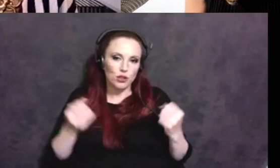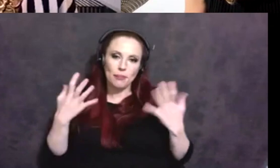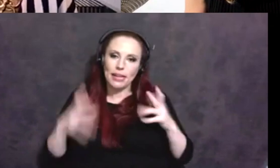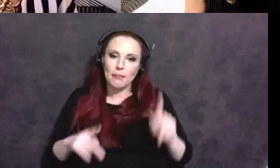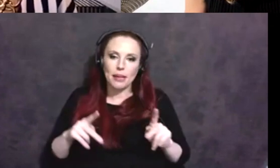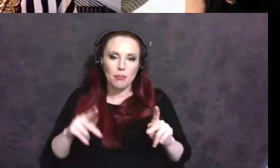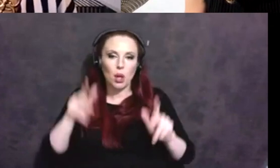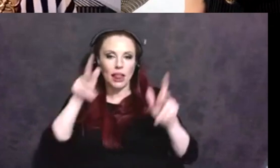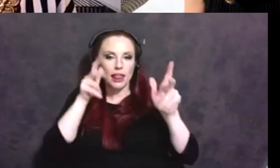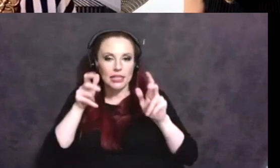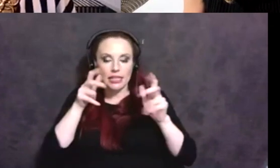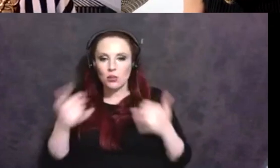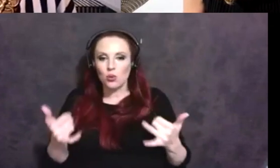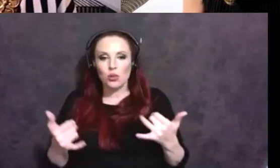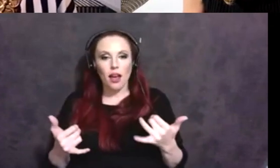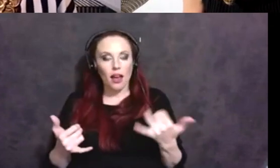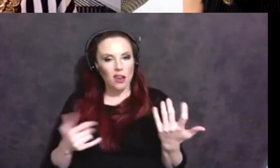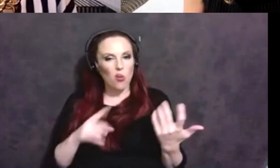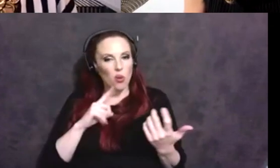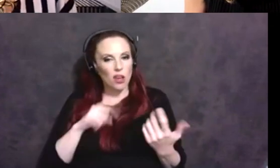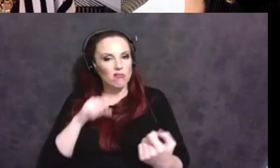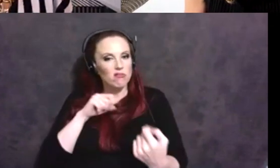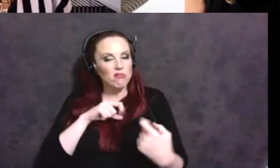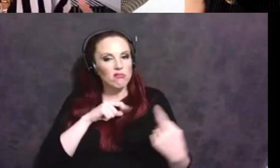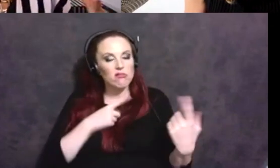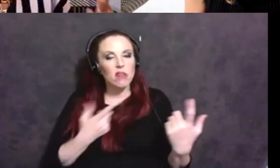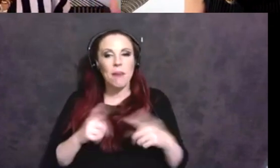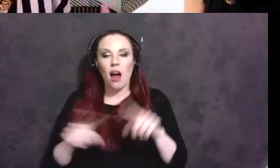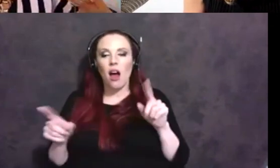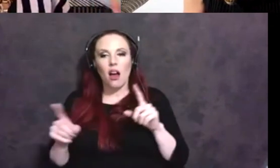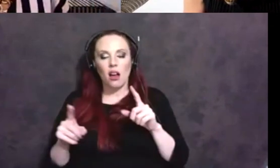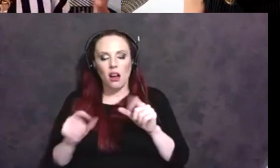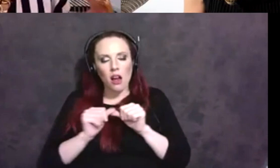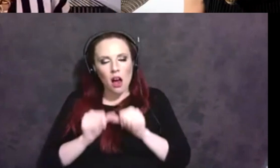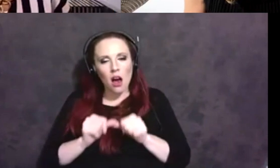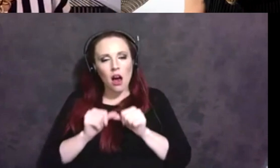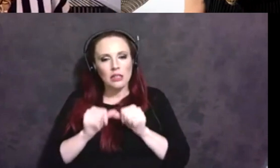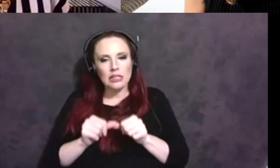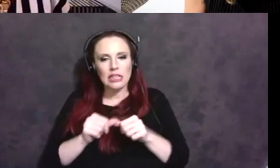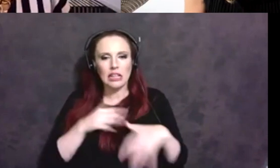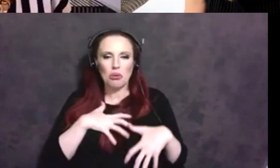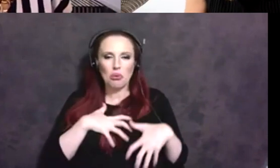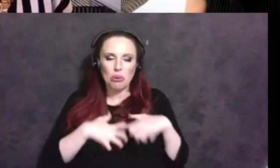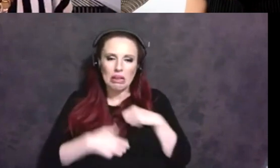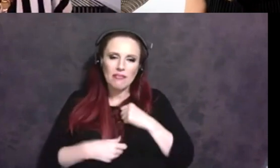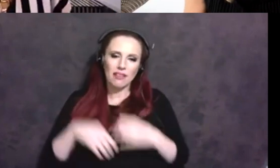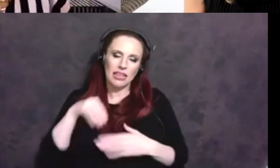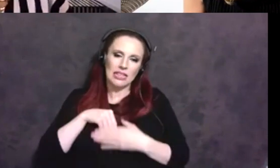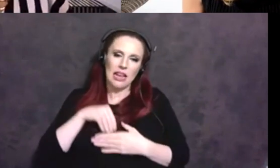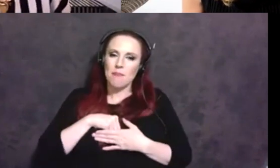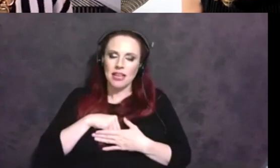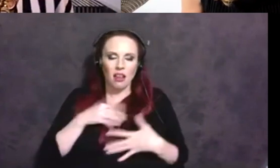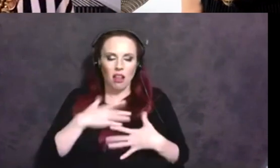I just felt this tremendous wave of grief come over me. I am sure for a lot of people